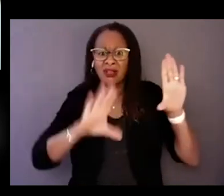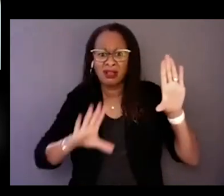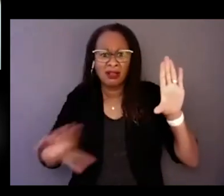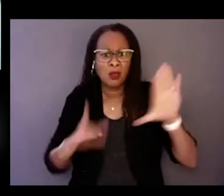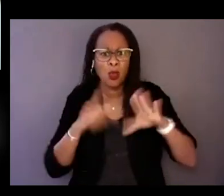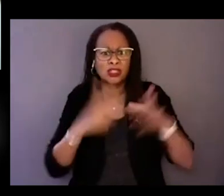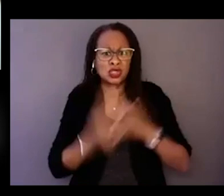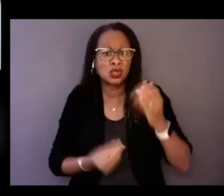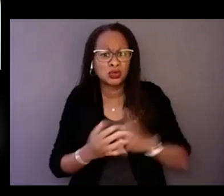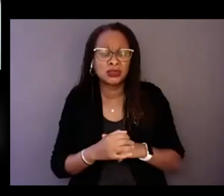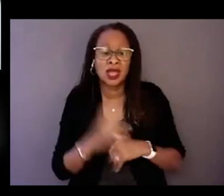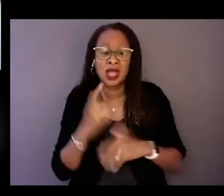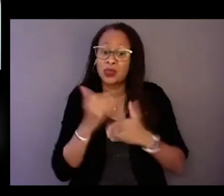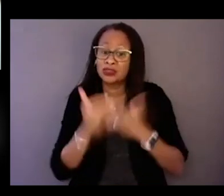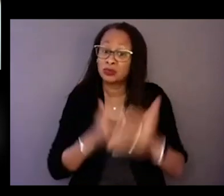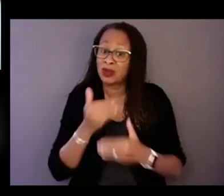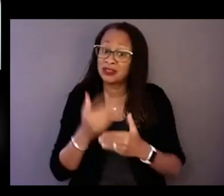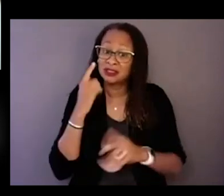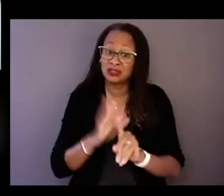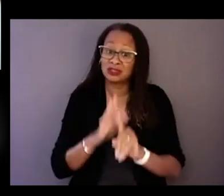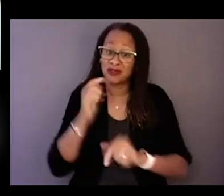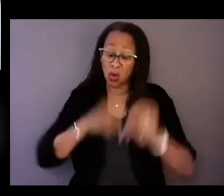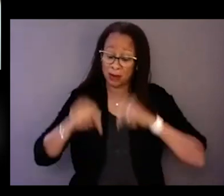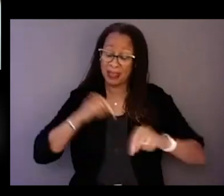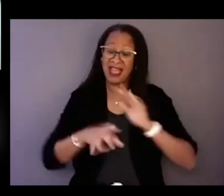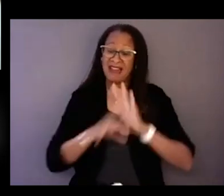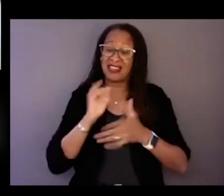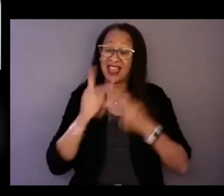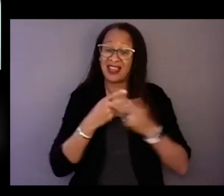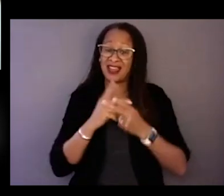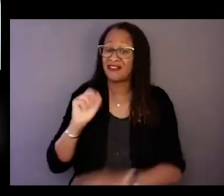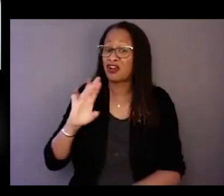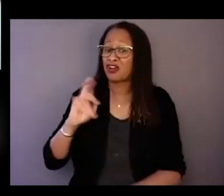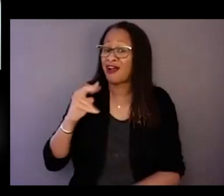what was the process like of going back and finding all of those kinds of archival clips and assembling them here?